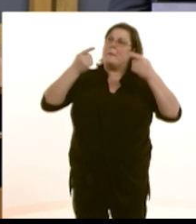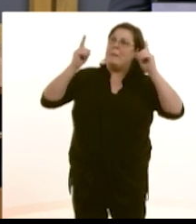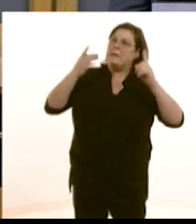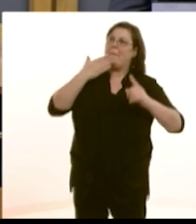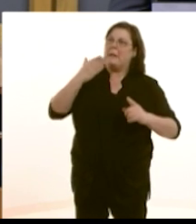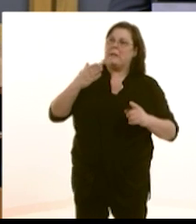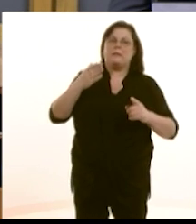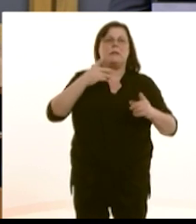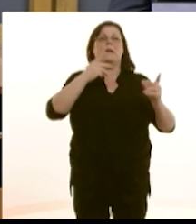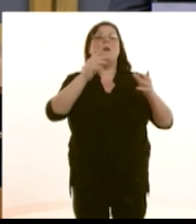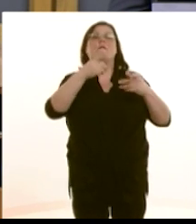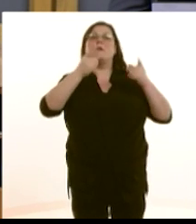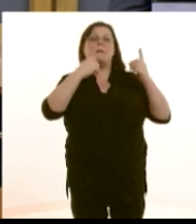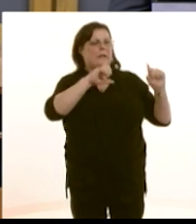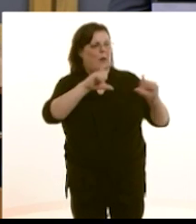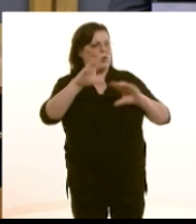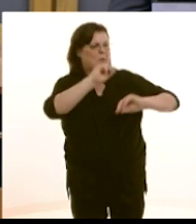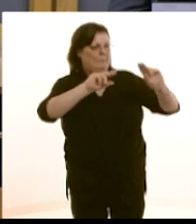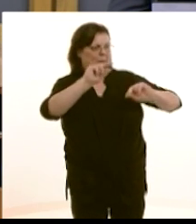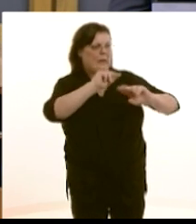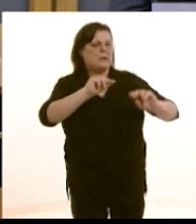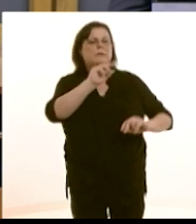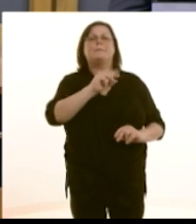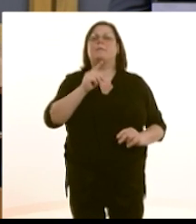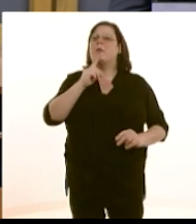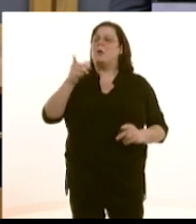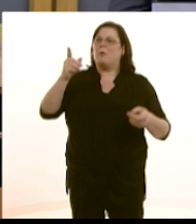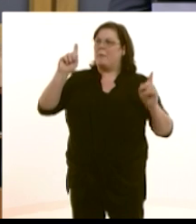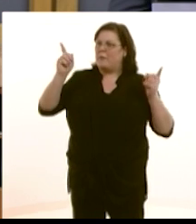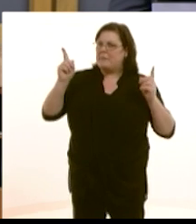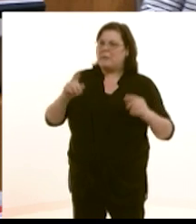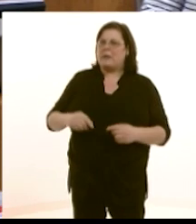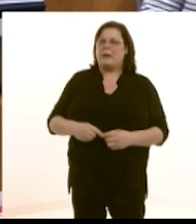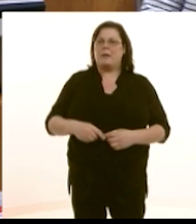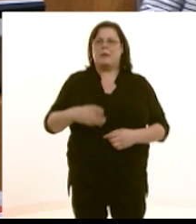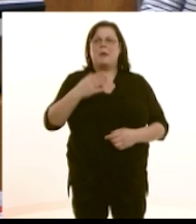order. First Minister. Carwyn Jones: [Continues.]óit was saidó Y Llywydd / The Presiding Officer: First Minister, First Minister. Carwyn Jones: [Continues.]óthat the money should not be used for the M4, but to buy a stake in Tata. That is money that has to be borrowed. Y Llywydd / The Presiding Officer: Is my microphone on?